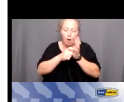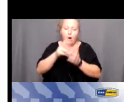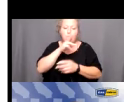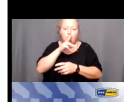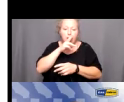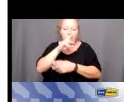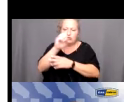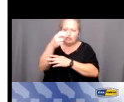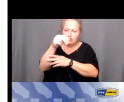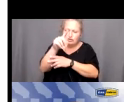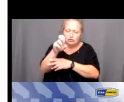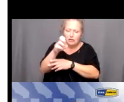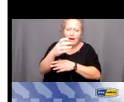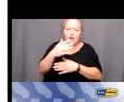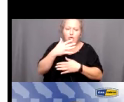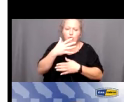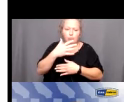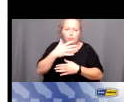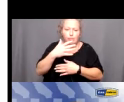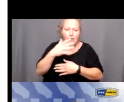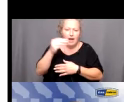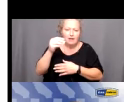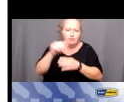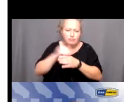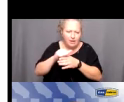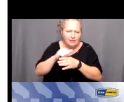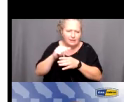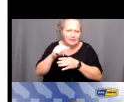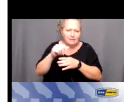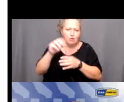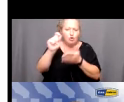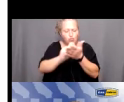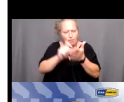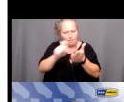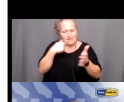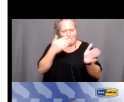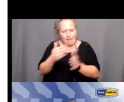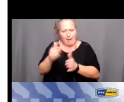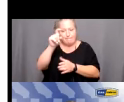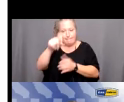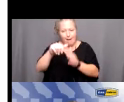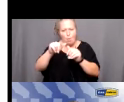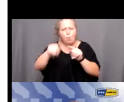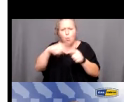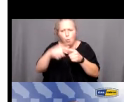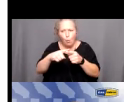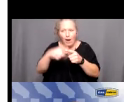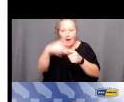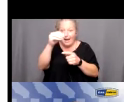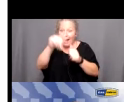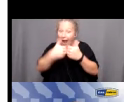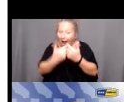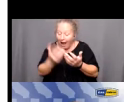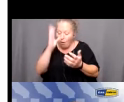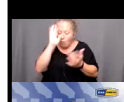The employer must also have a written plan which includes when and how to call emergency services like 9 1 1.